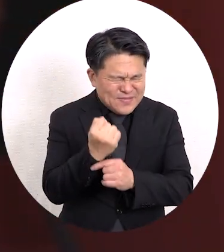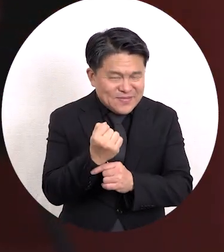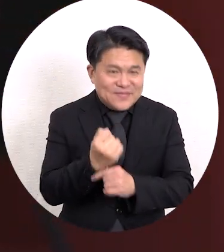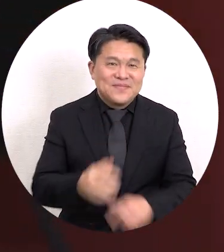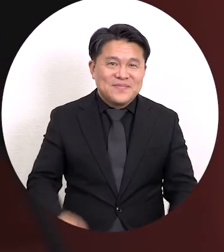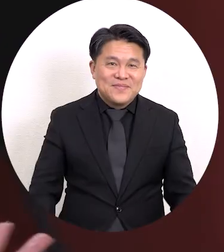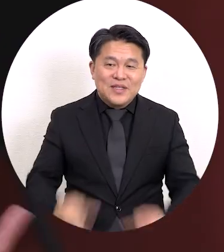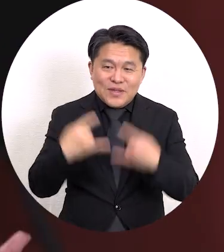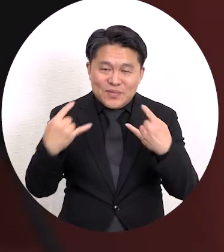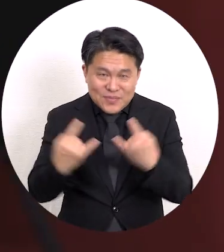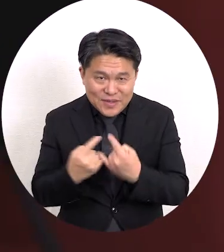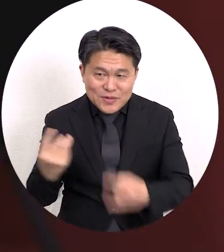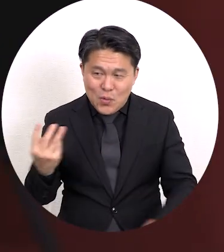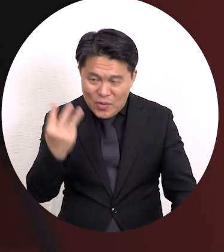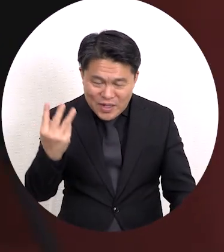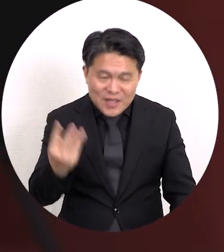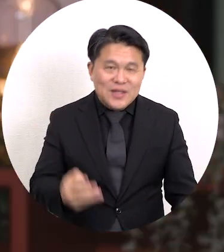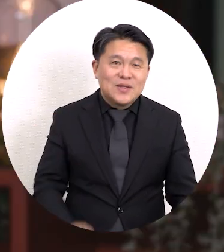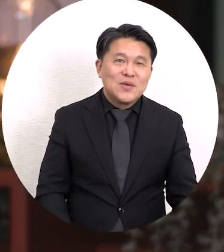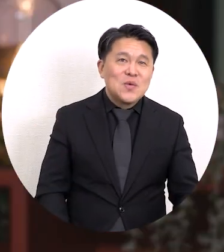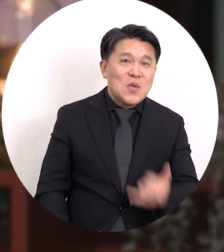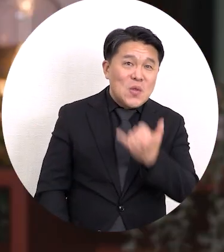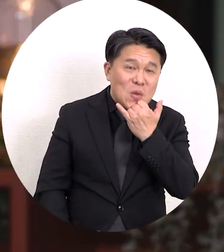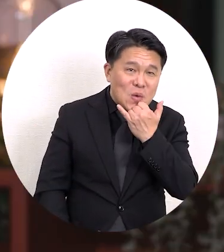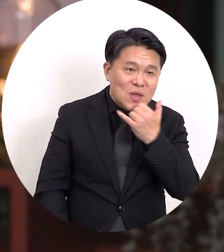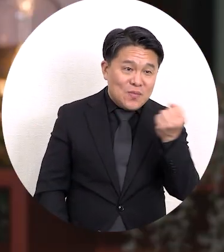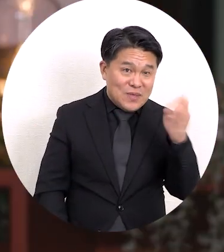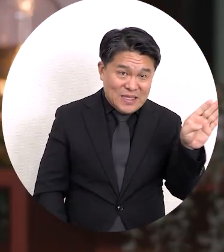the association with French music triggers the thought of French wine.